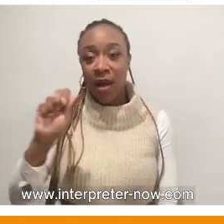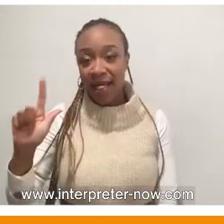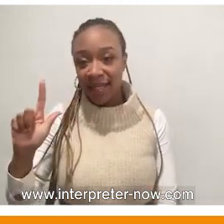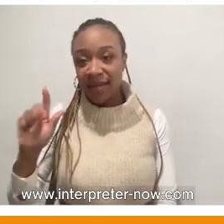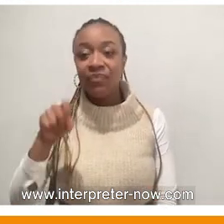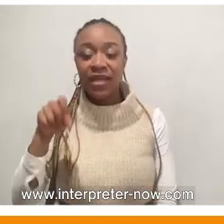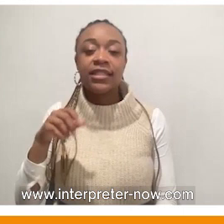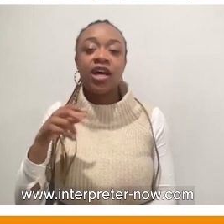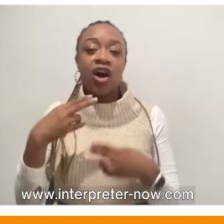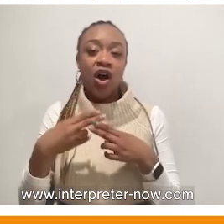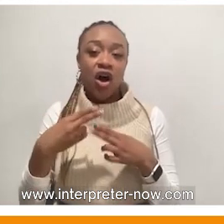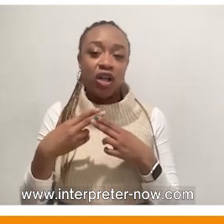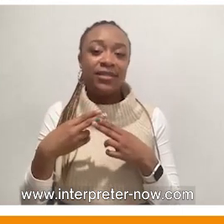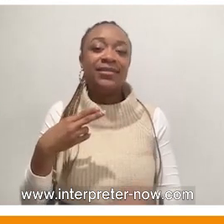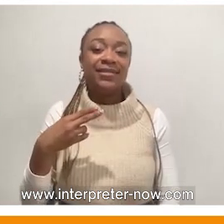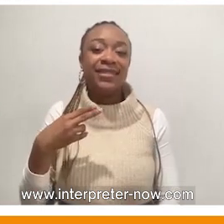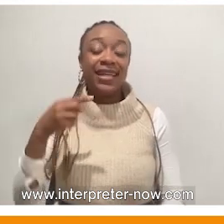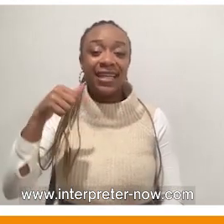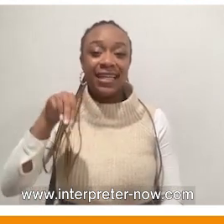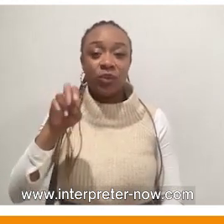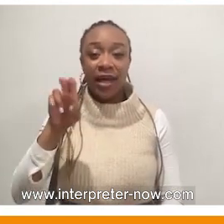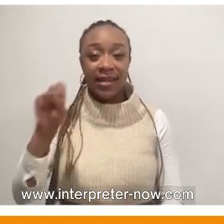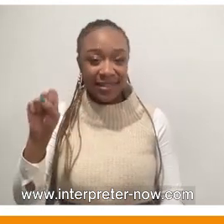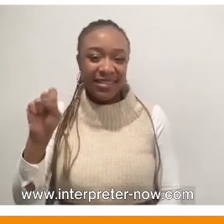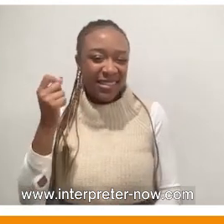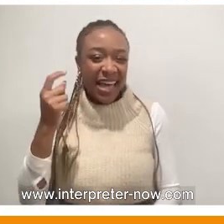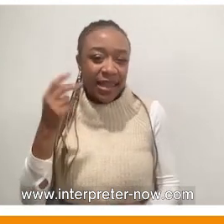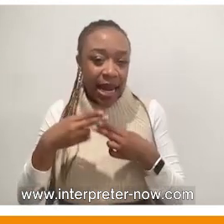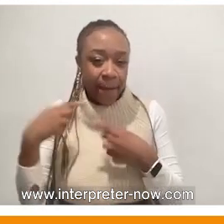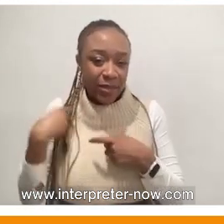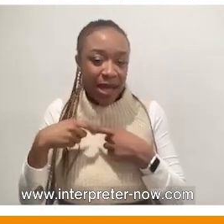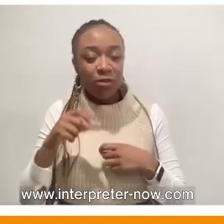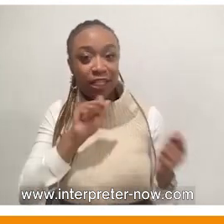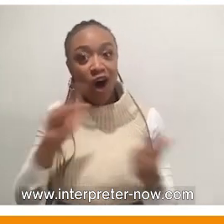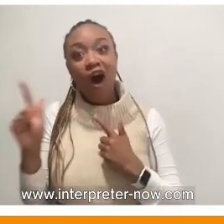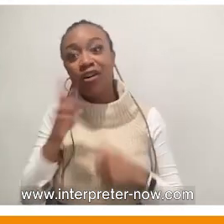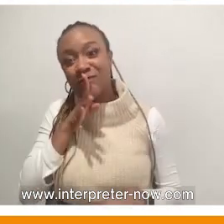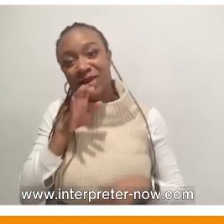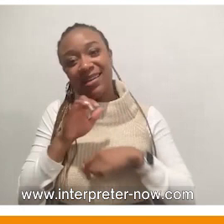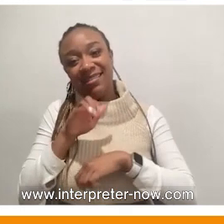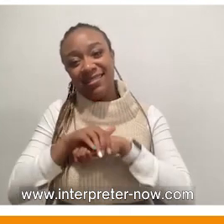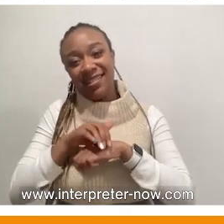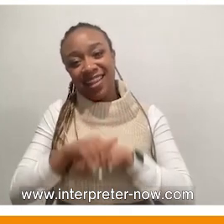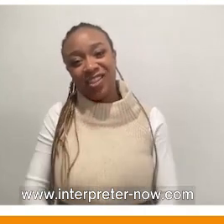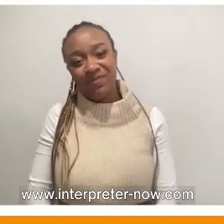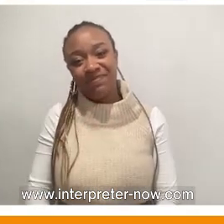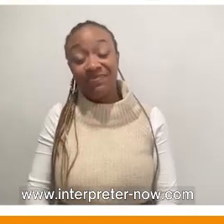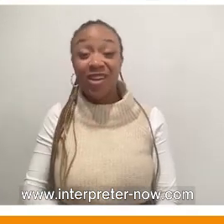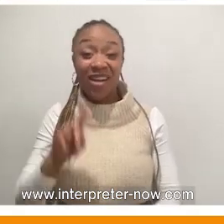Yes, it's called Quién Tú Eres, and despite the name, it's all in English. Got it.